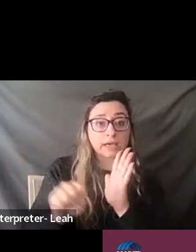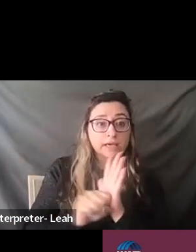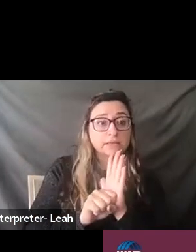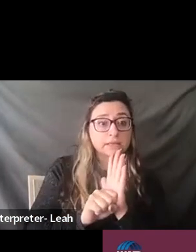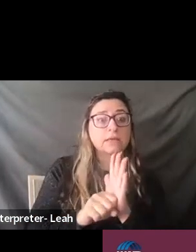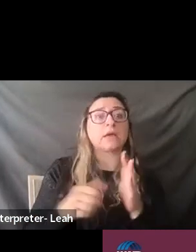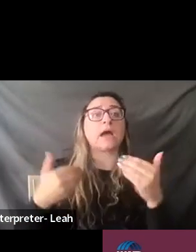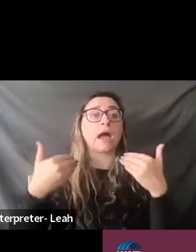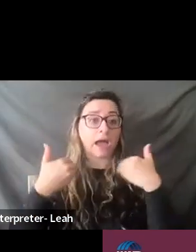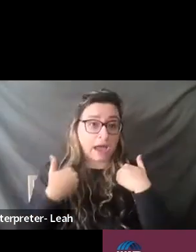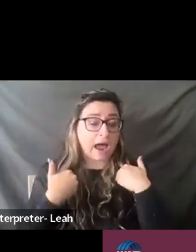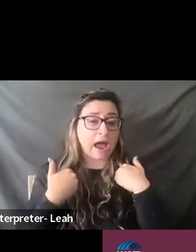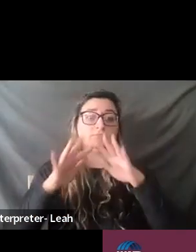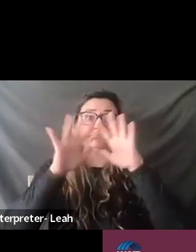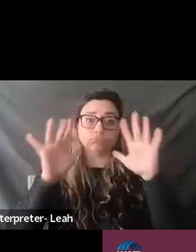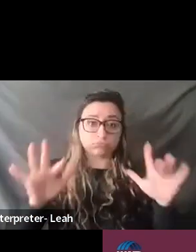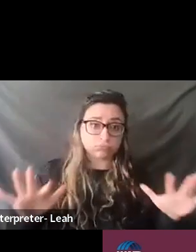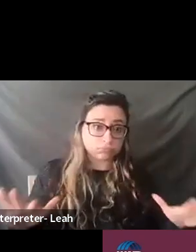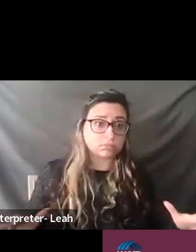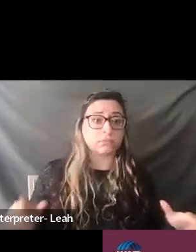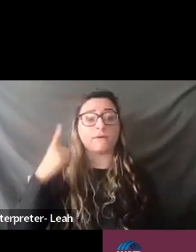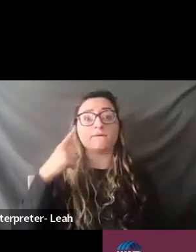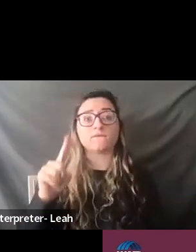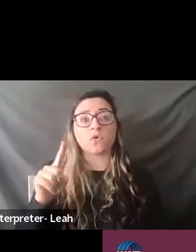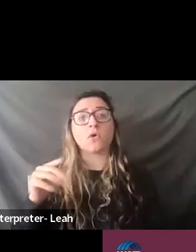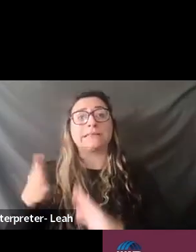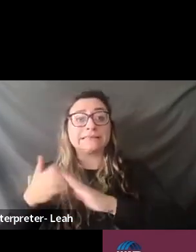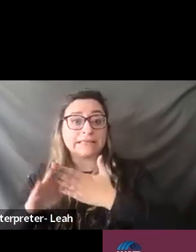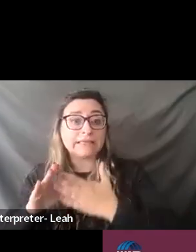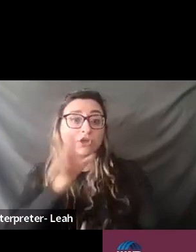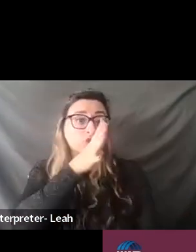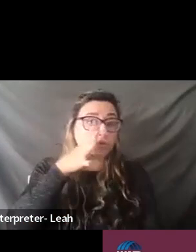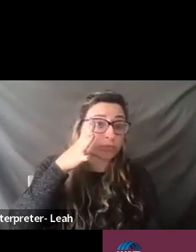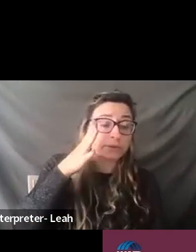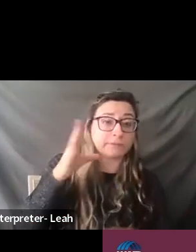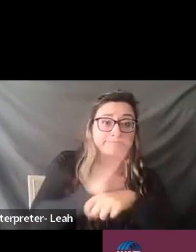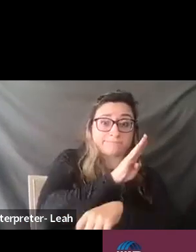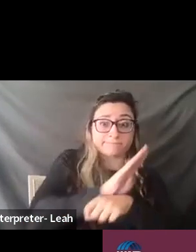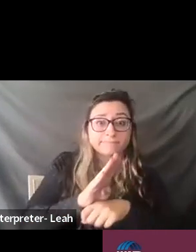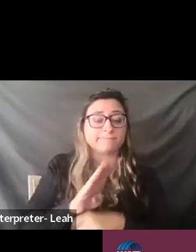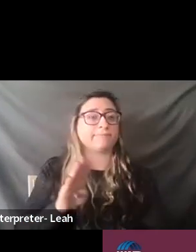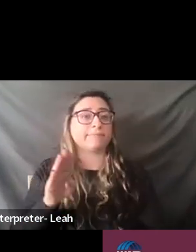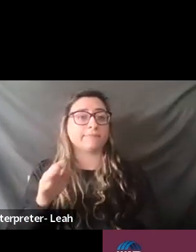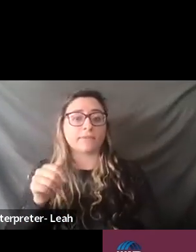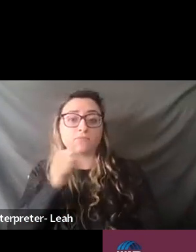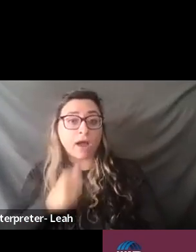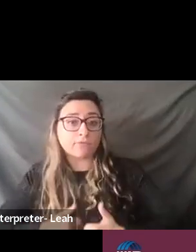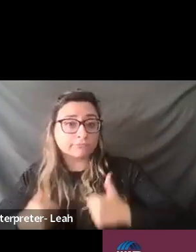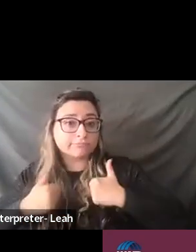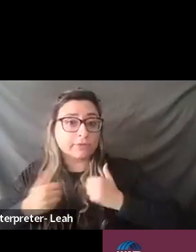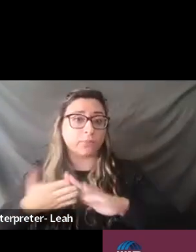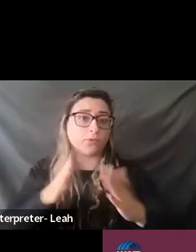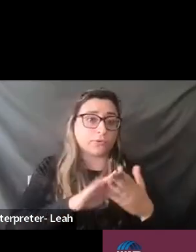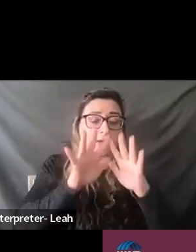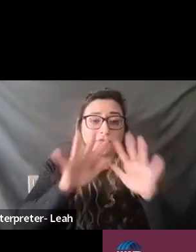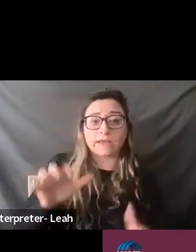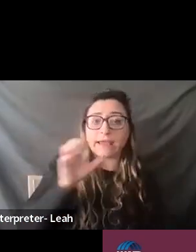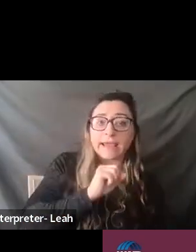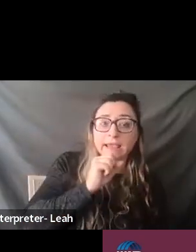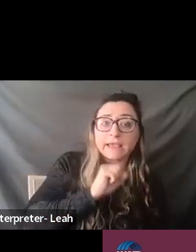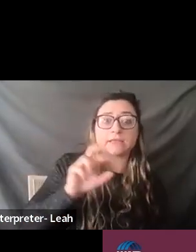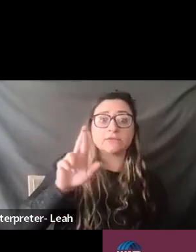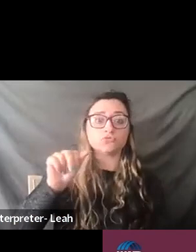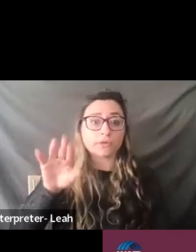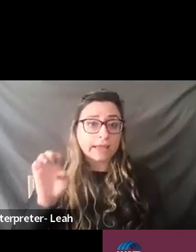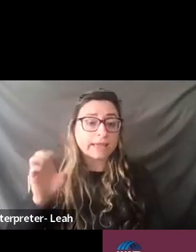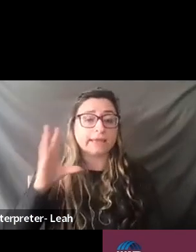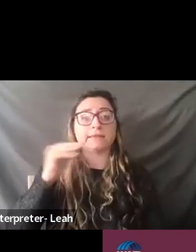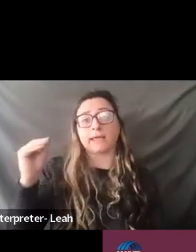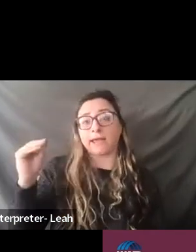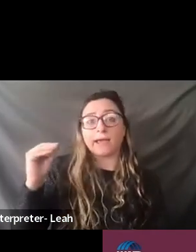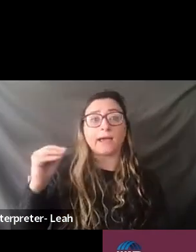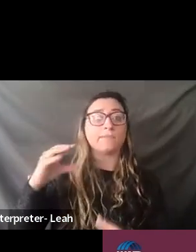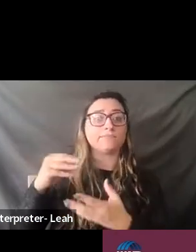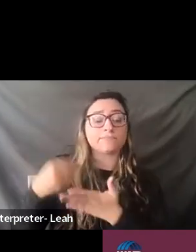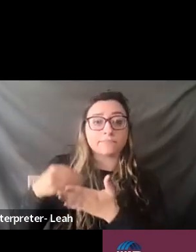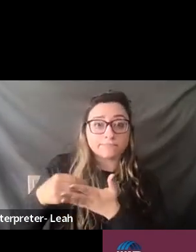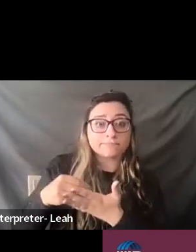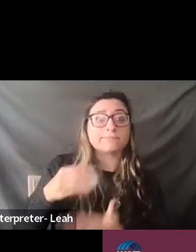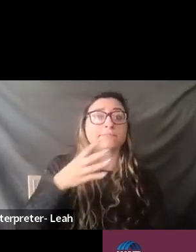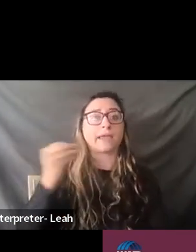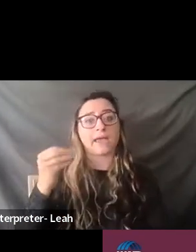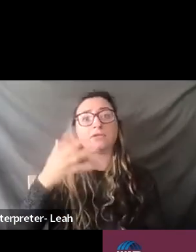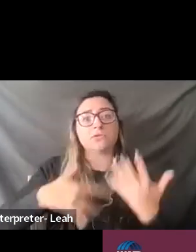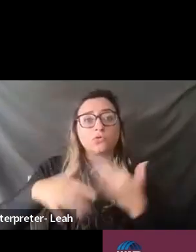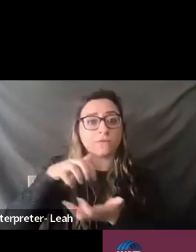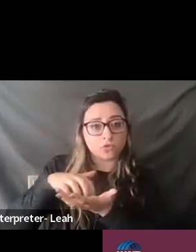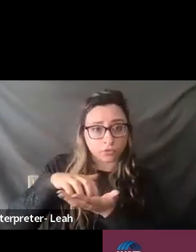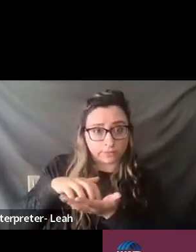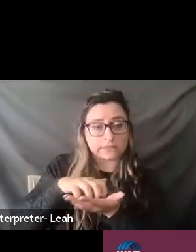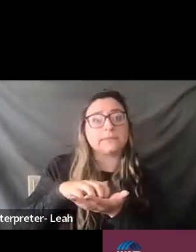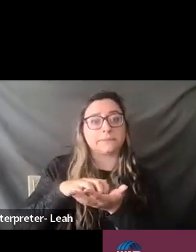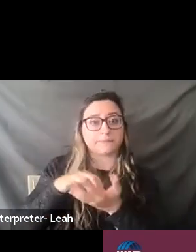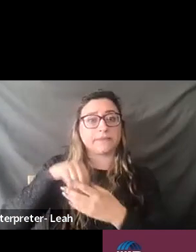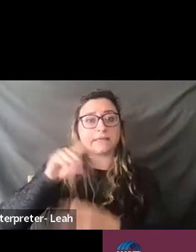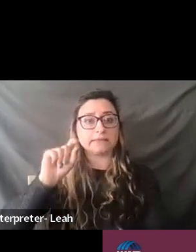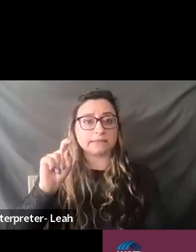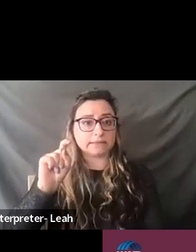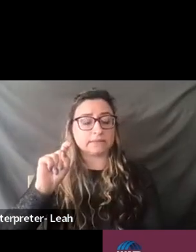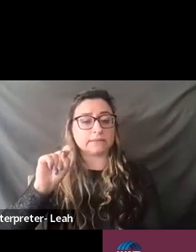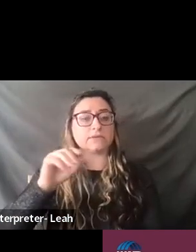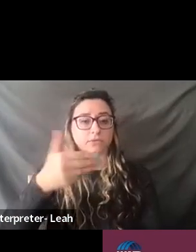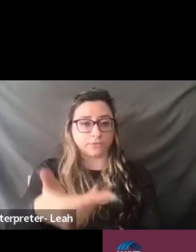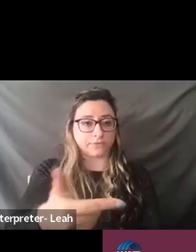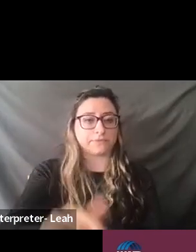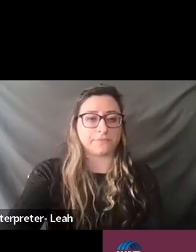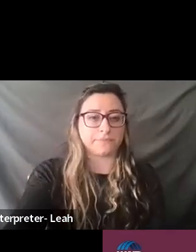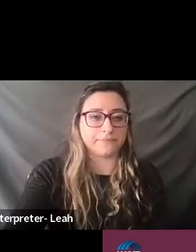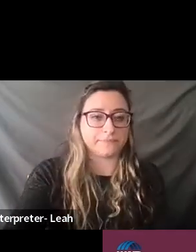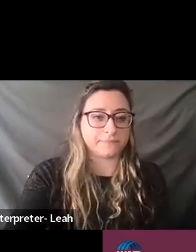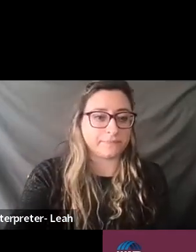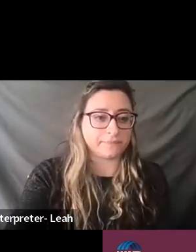So we really wanted to look at these three states and see what was going on there and what were some of the activities that were happening on the ground and why were some of those things happening.